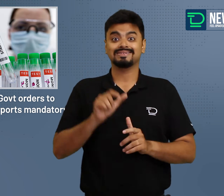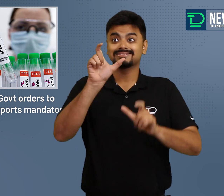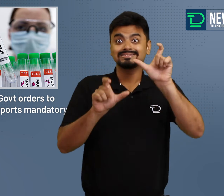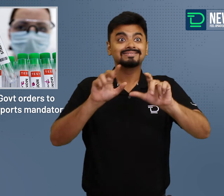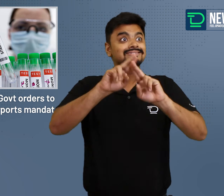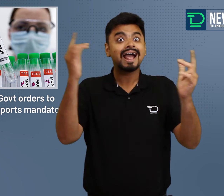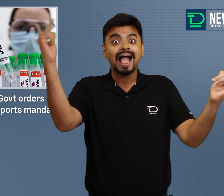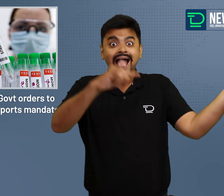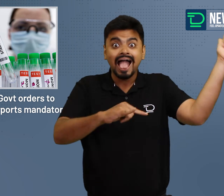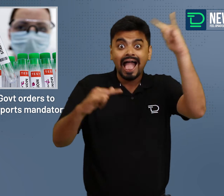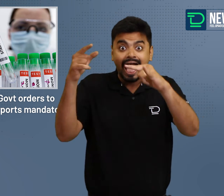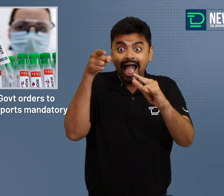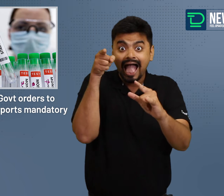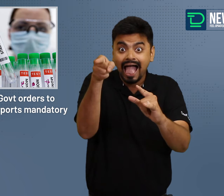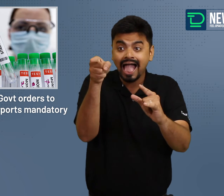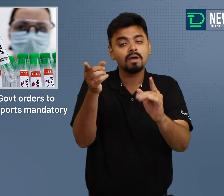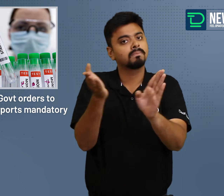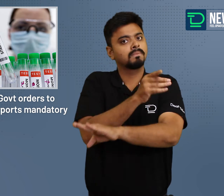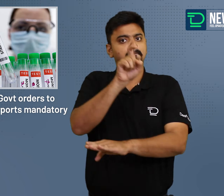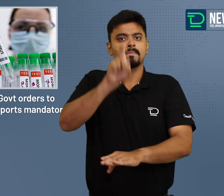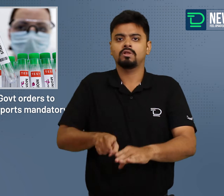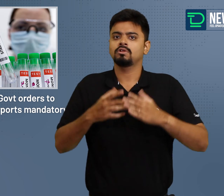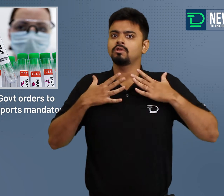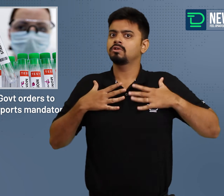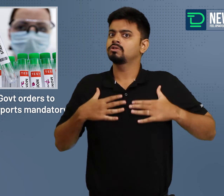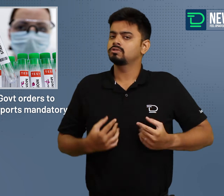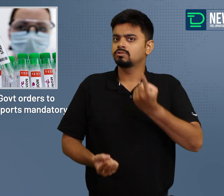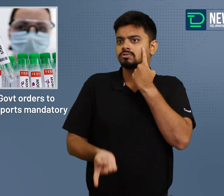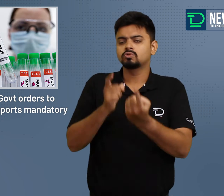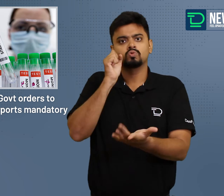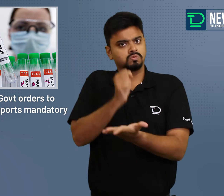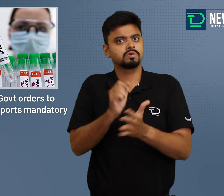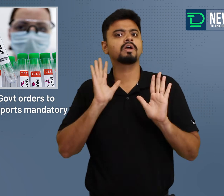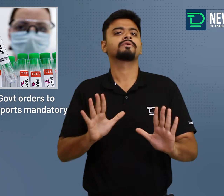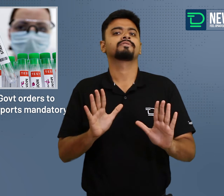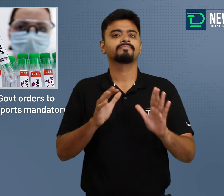It is mandatory for all international travellers.